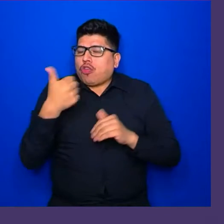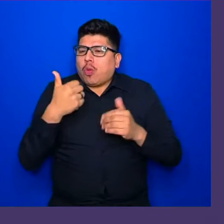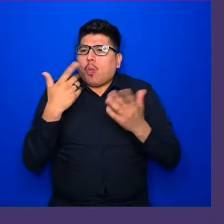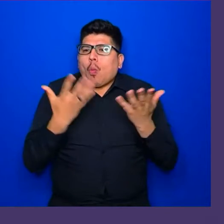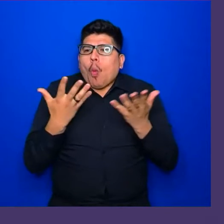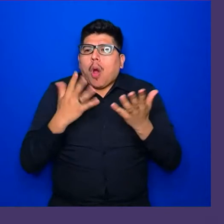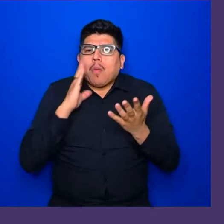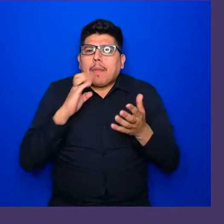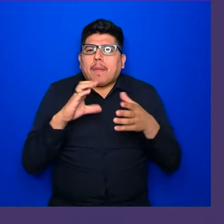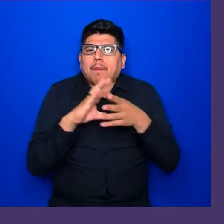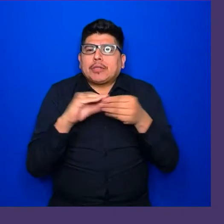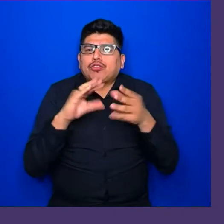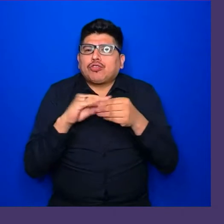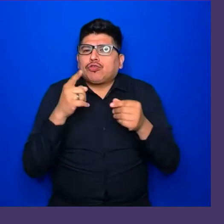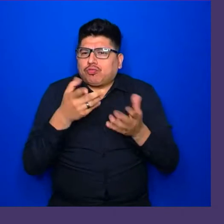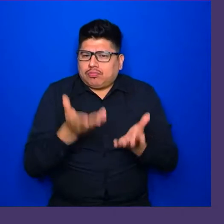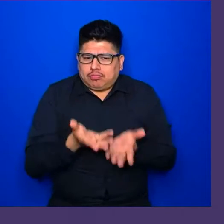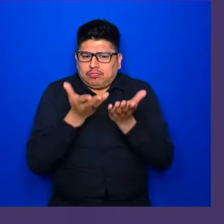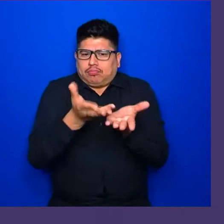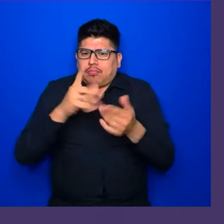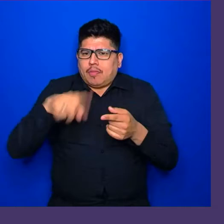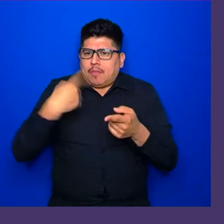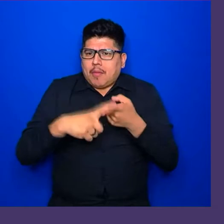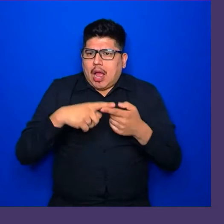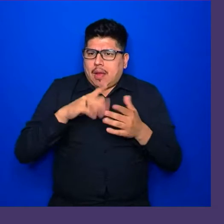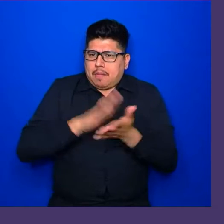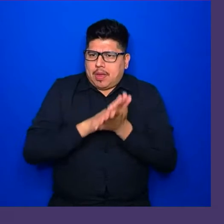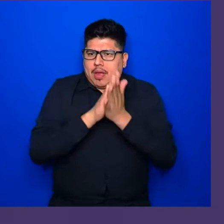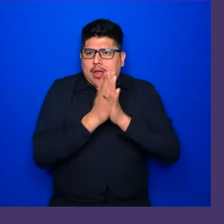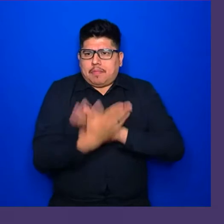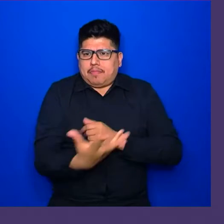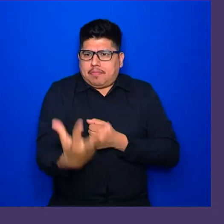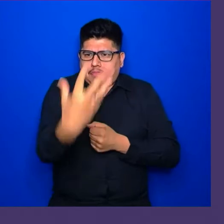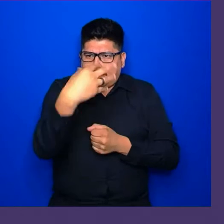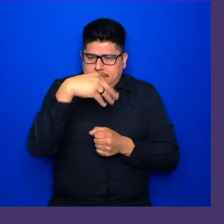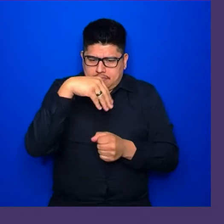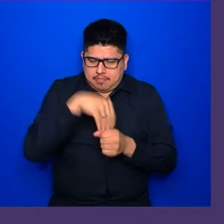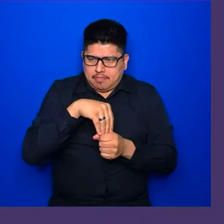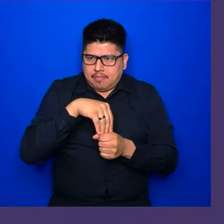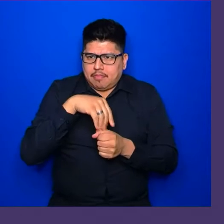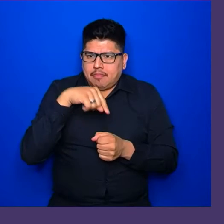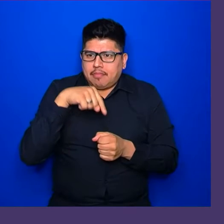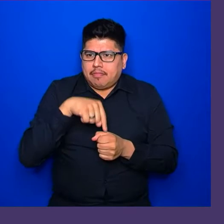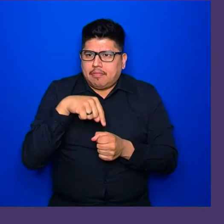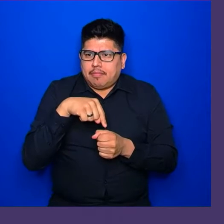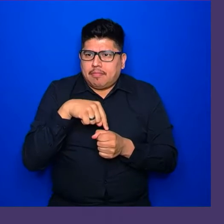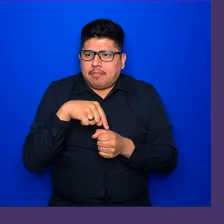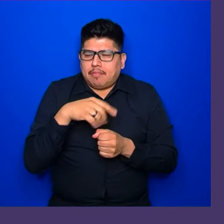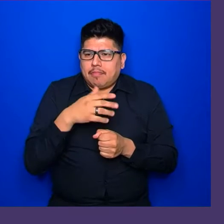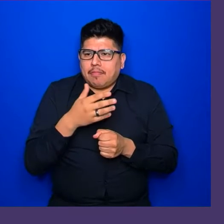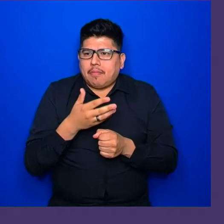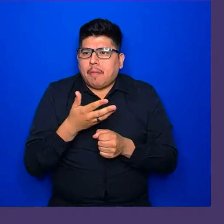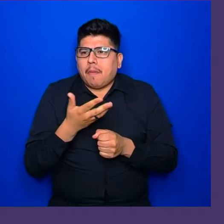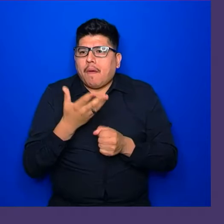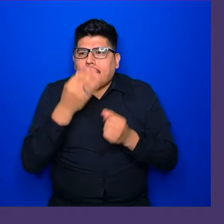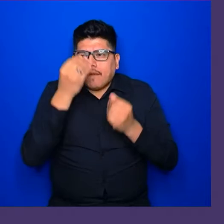about becoming a part of the informing bodies that determine how